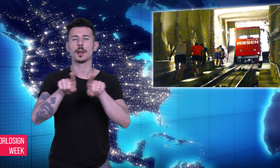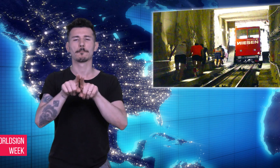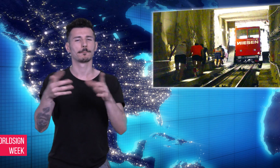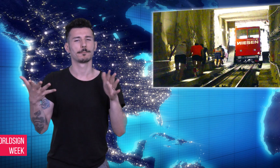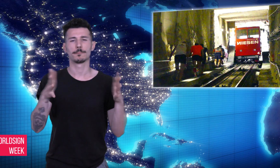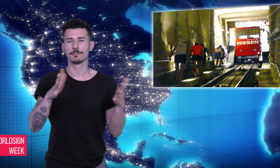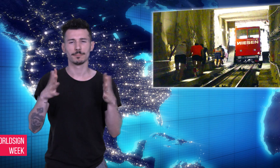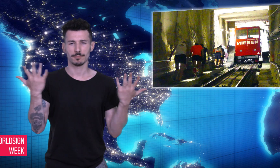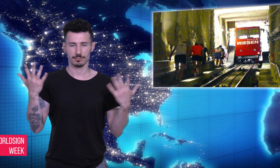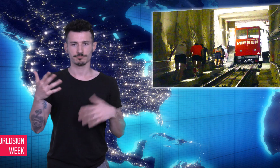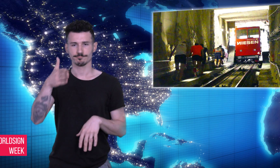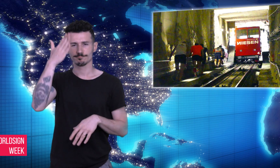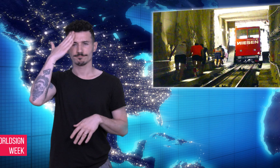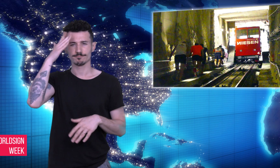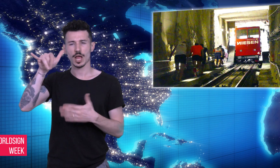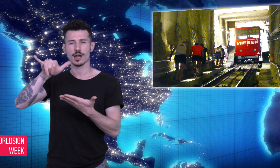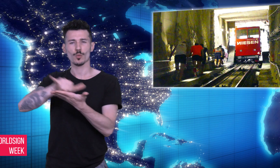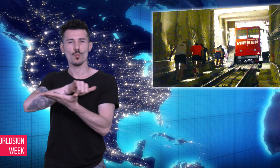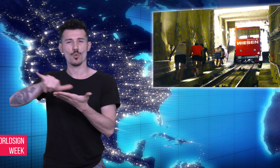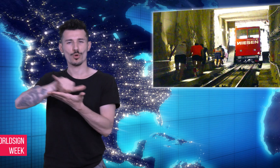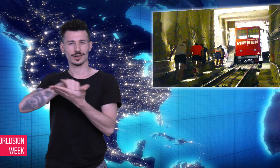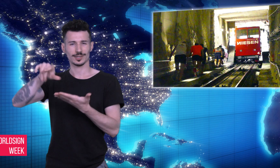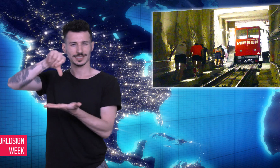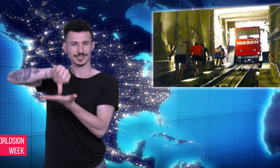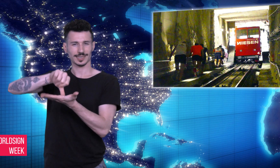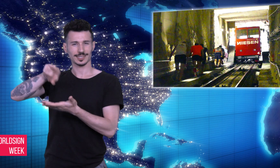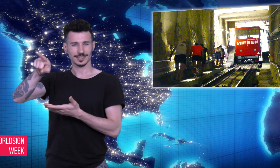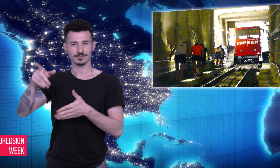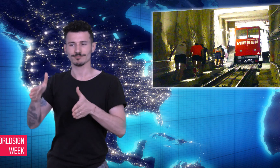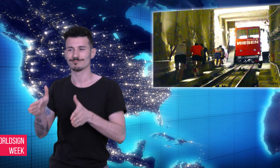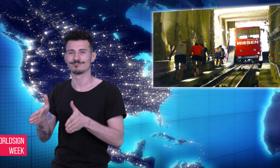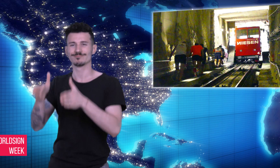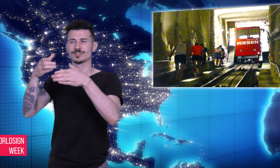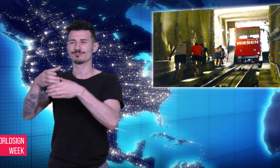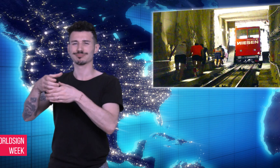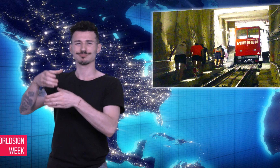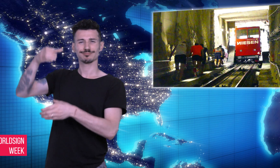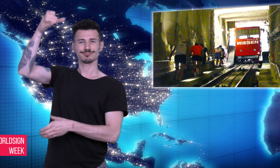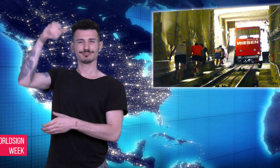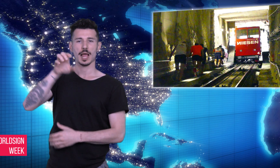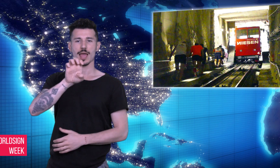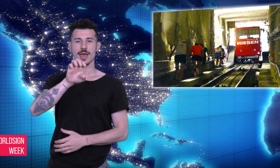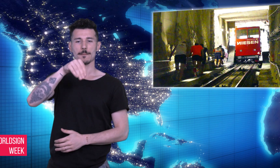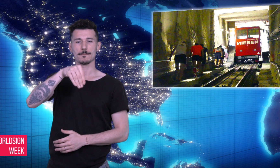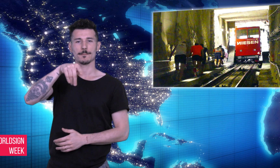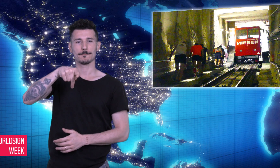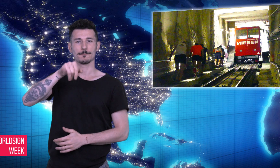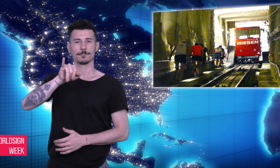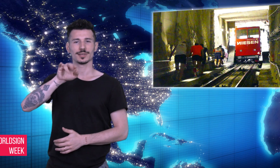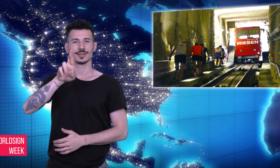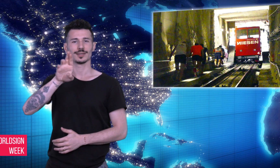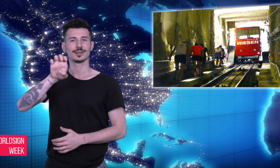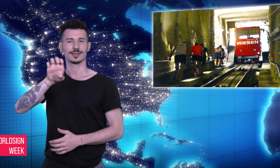equivalent of climbing the Empire State Building 7 times, and the